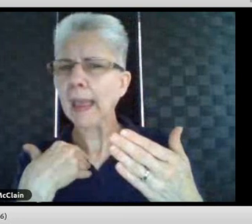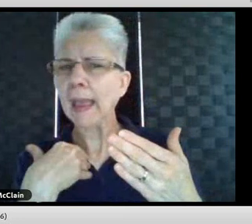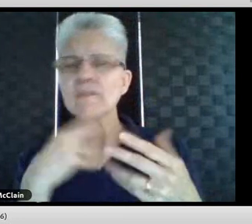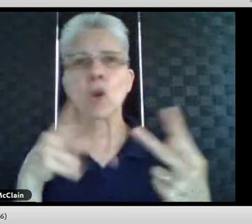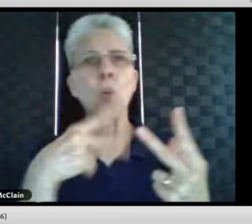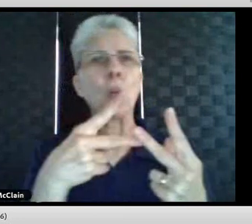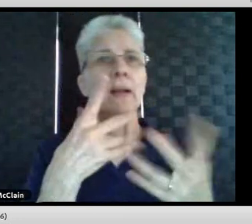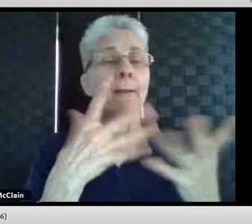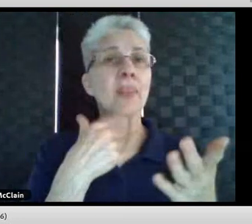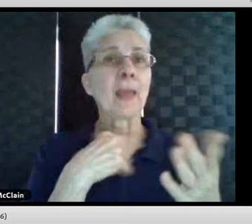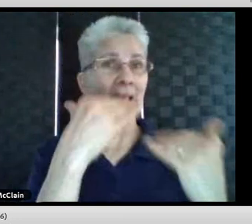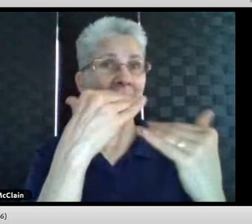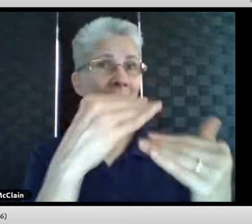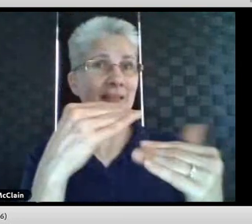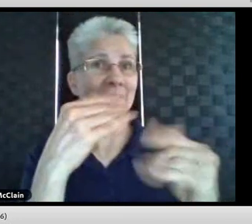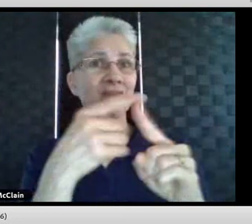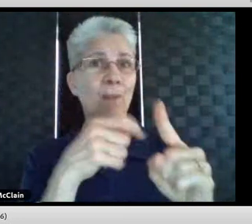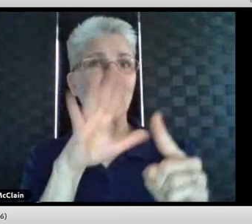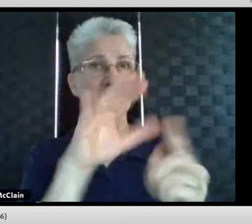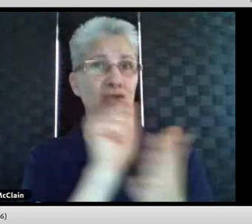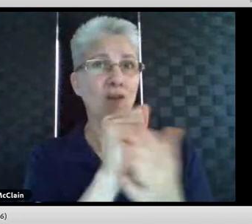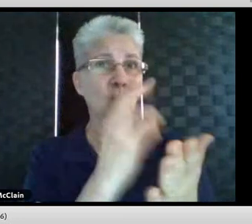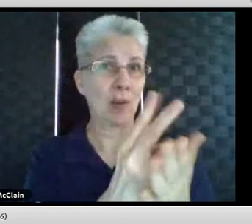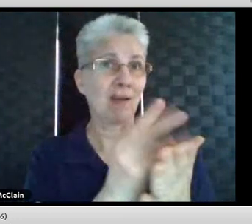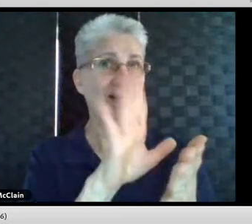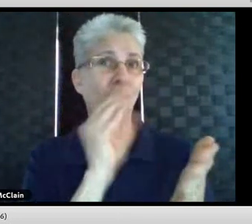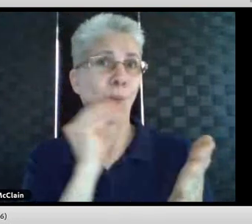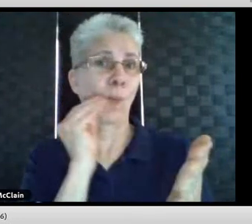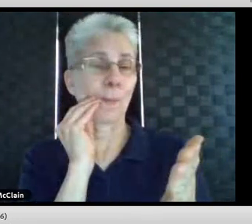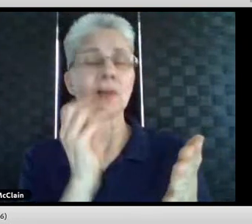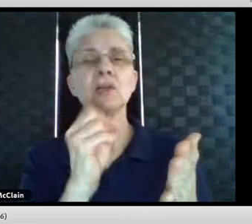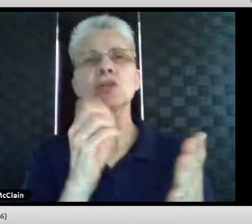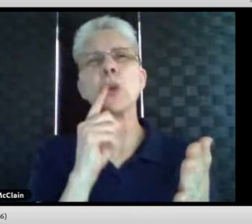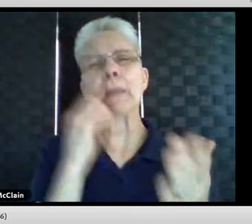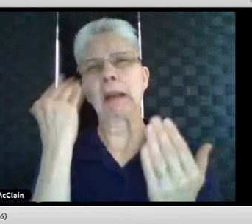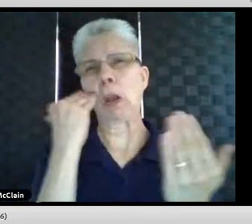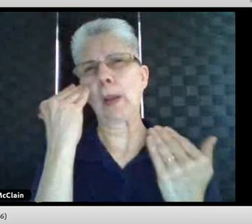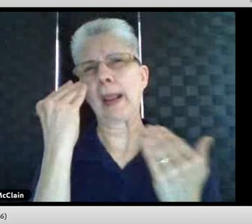they be limited by software-wise? So just kind of being aware of who your users